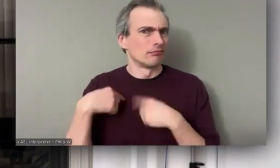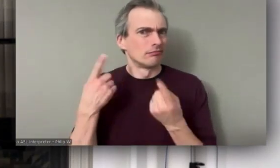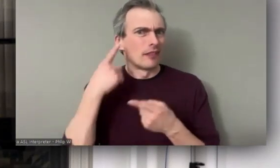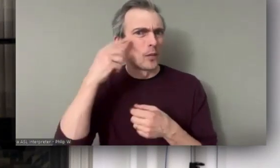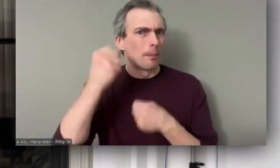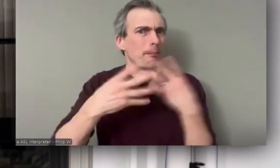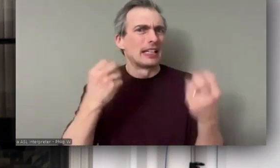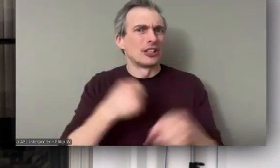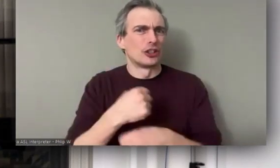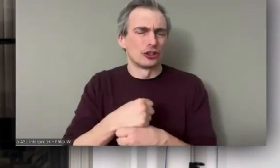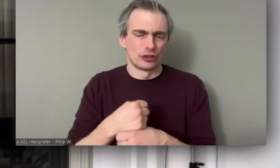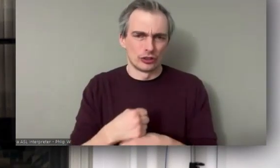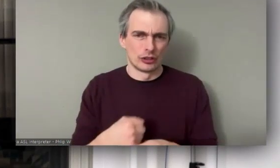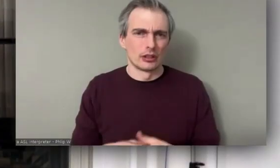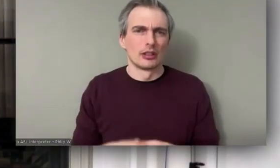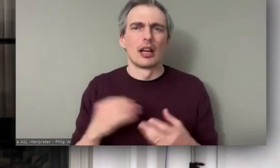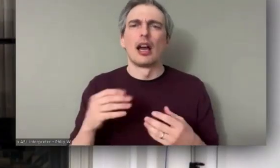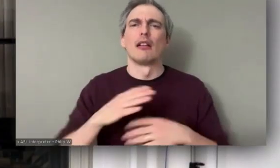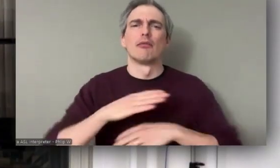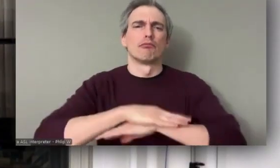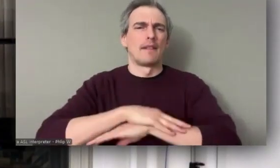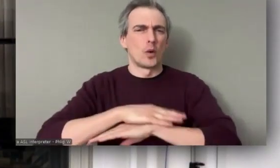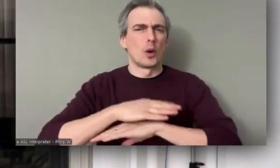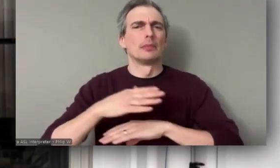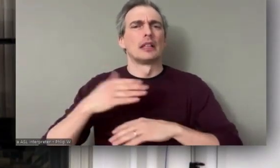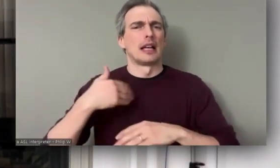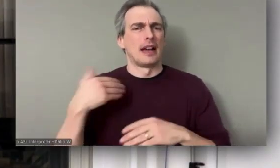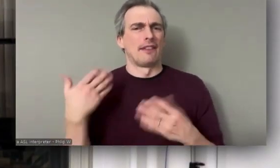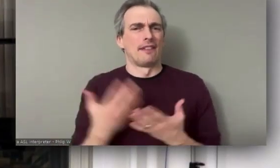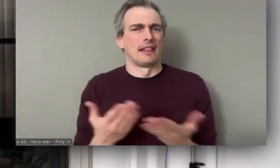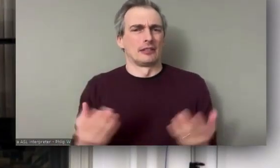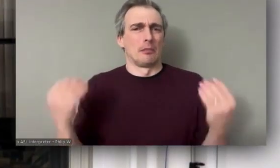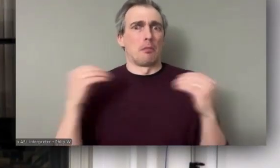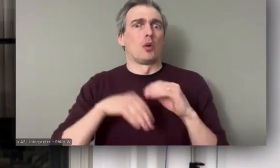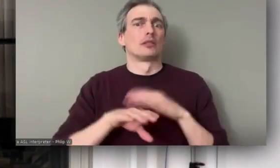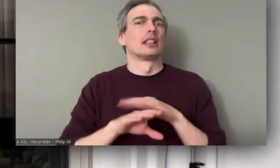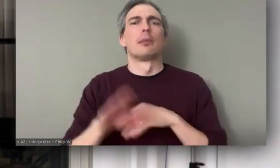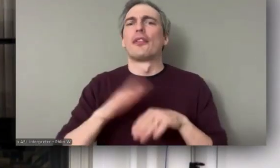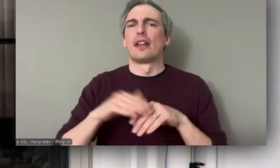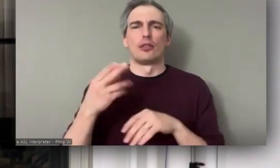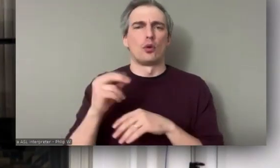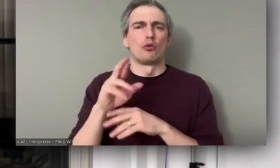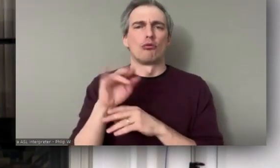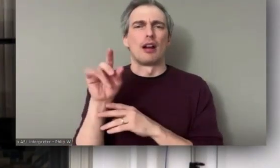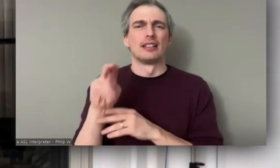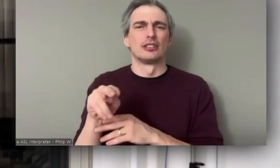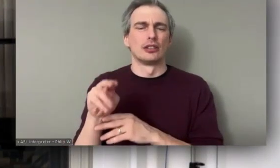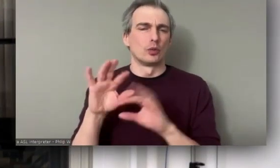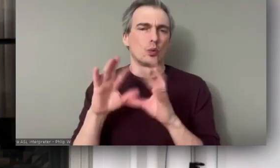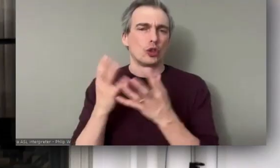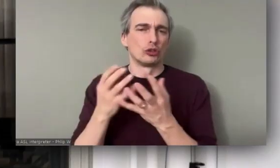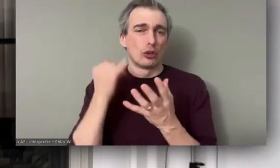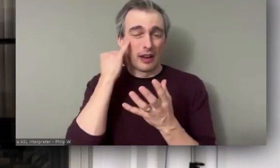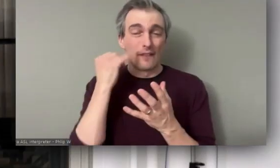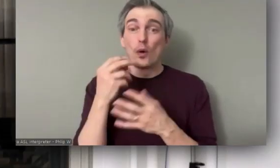accessible too, than Horizon Worlds. So... If Horizon Worlds is sort of... The biggest one from the company that makes